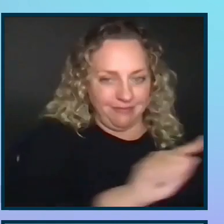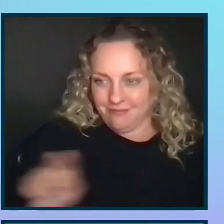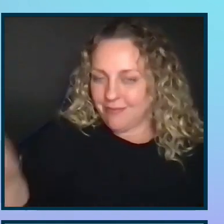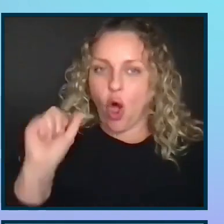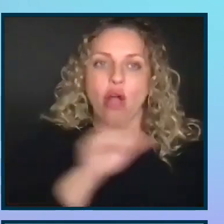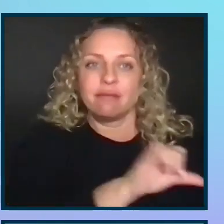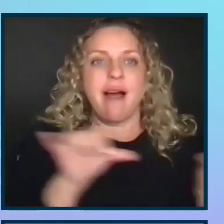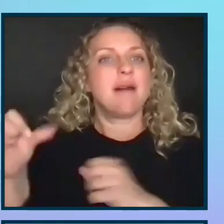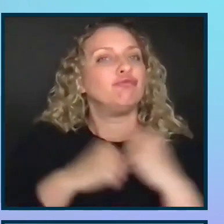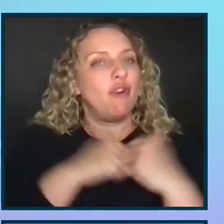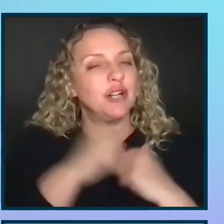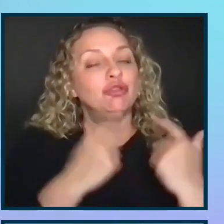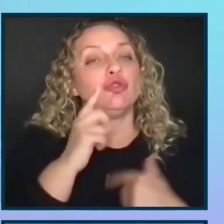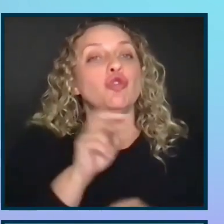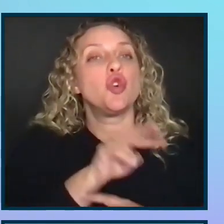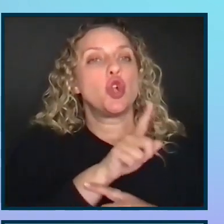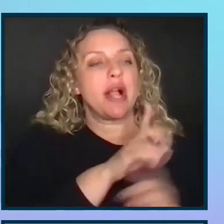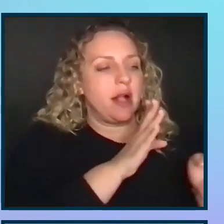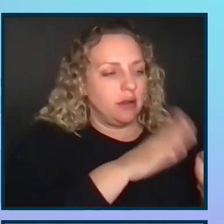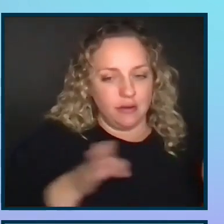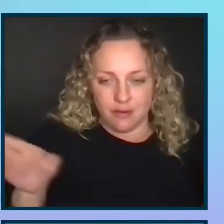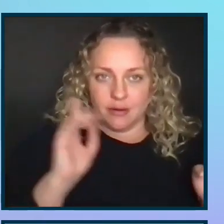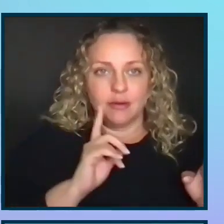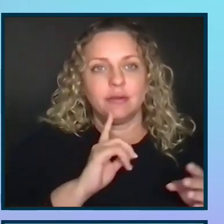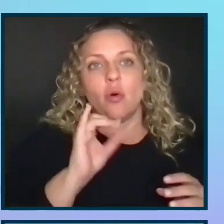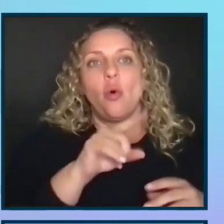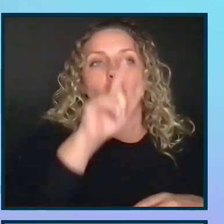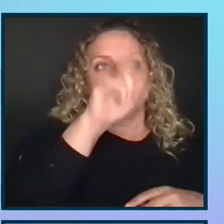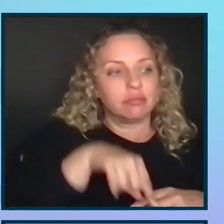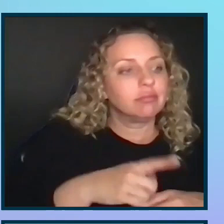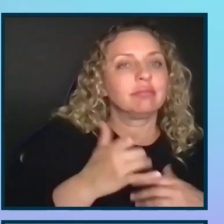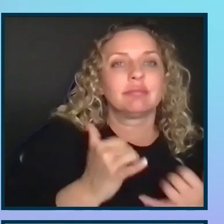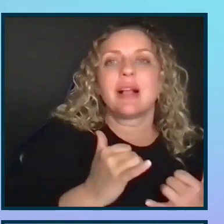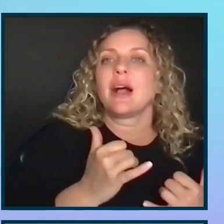So if you're looking at a sequence of like one to 10 screens, the relationship between title,